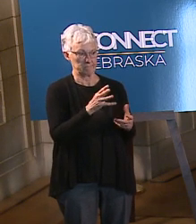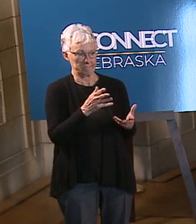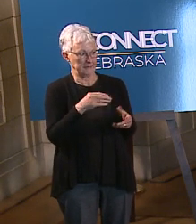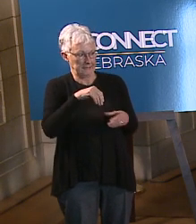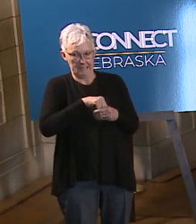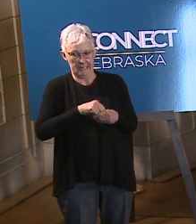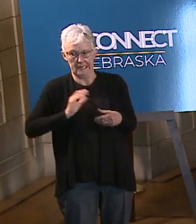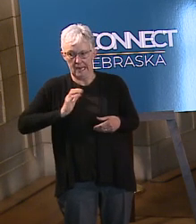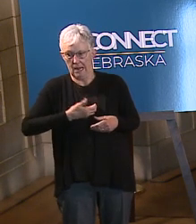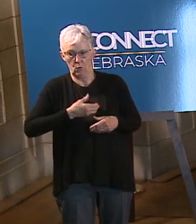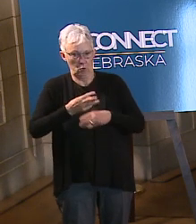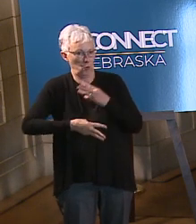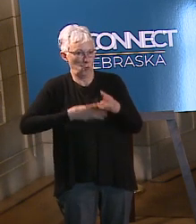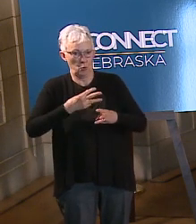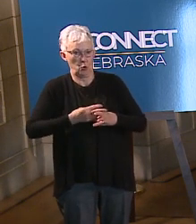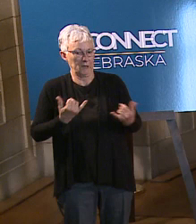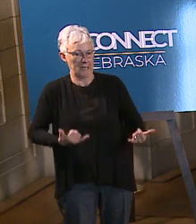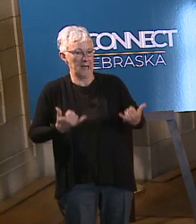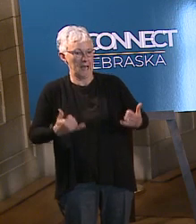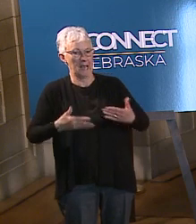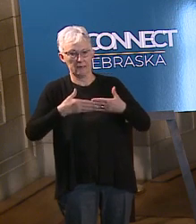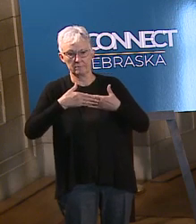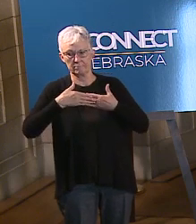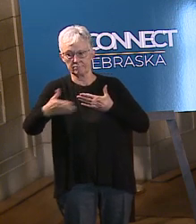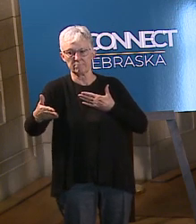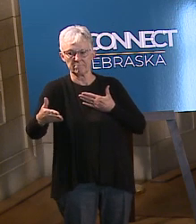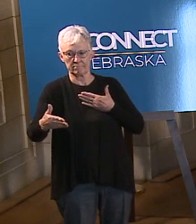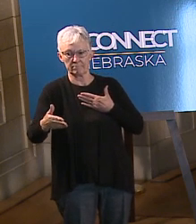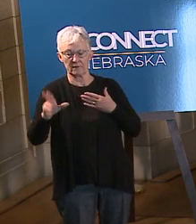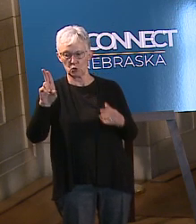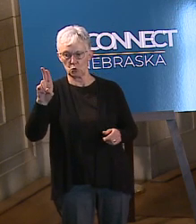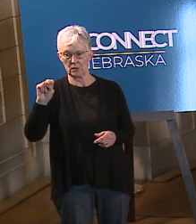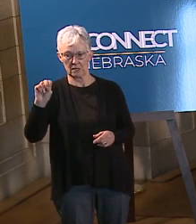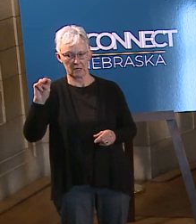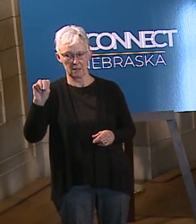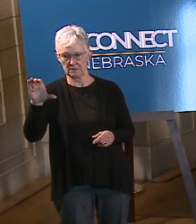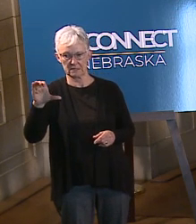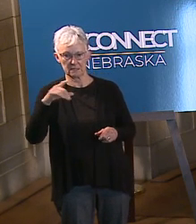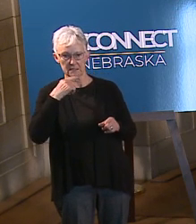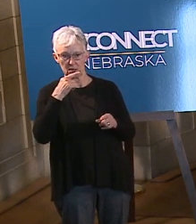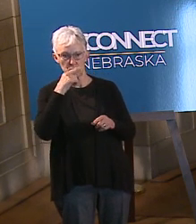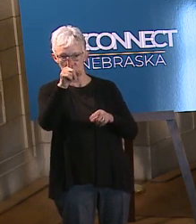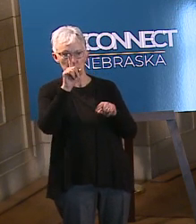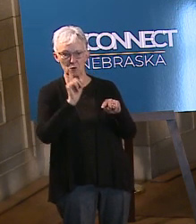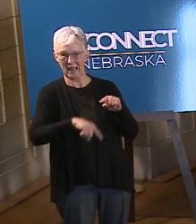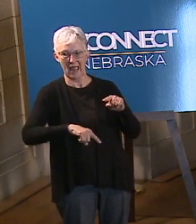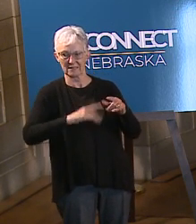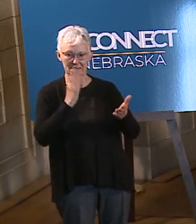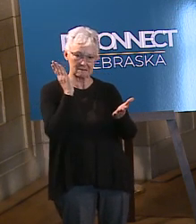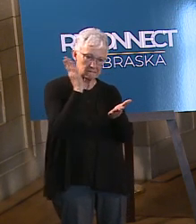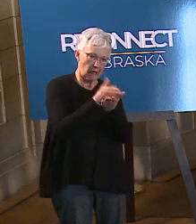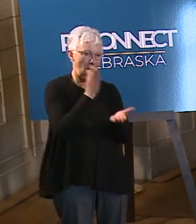THE CORONAVIRUS IS GOING TO BE PART OF WHAT WE EXPERIENCE FROM